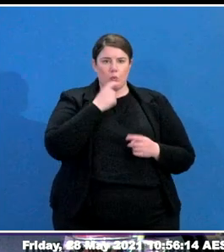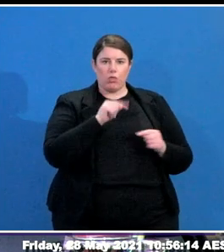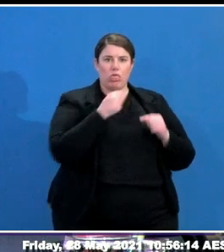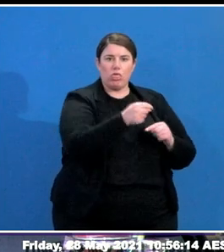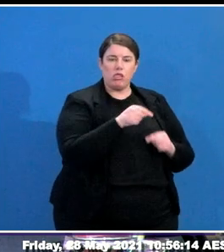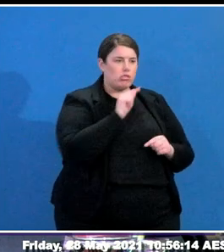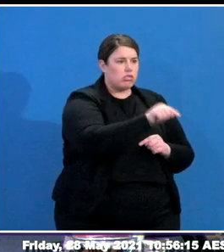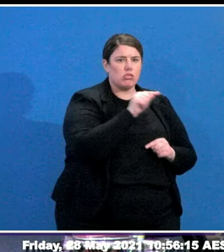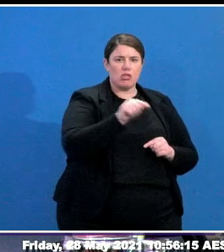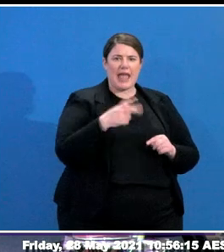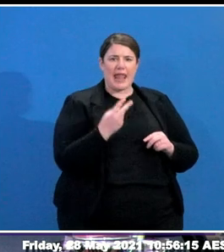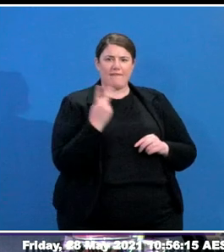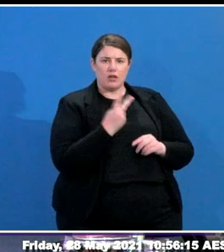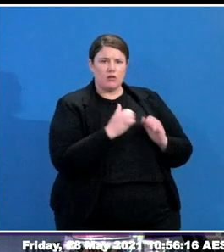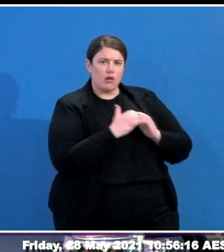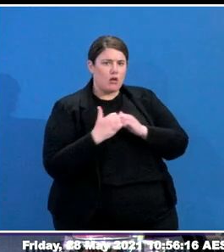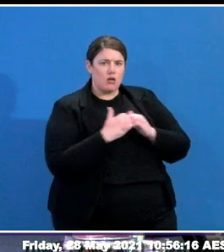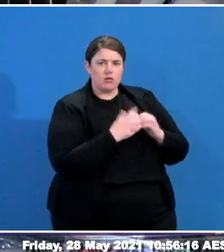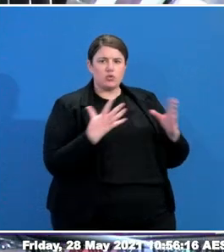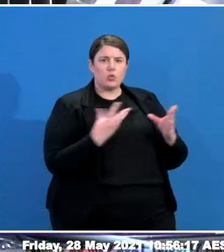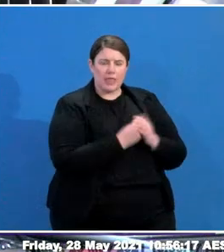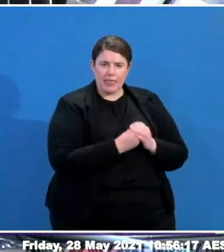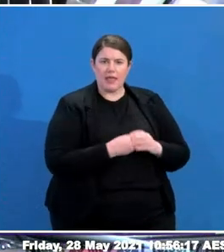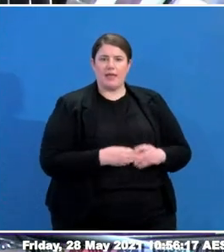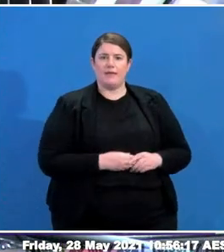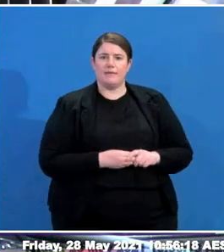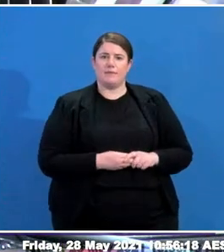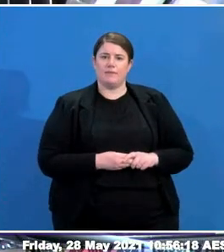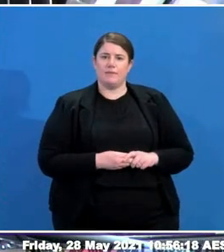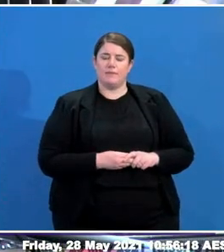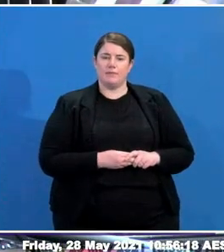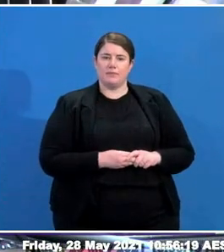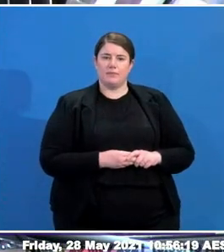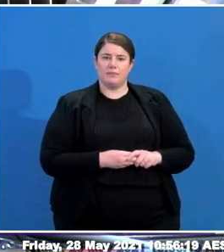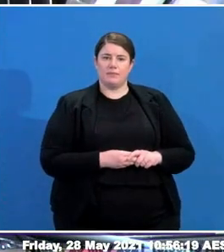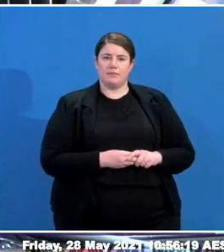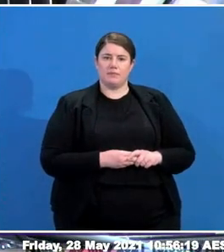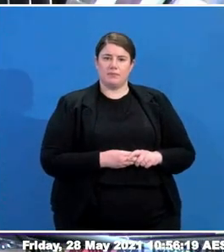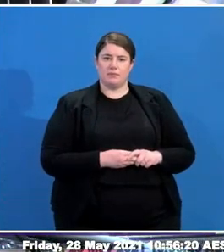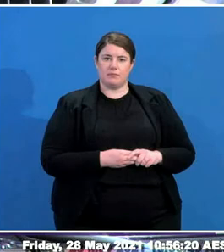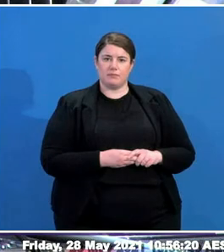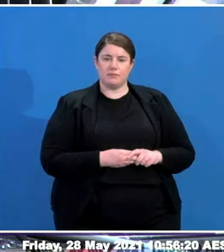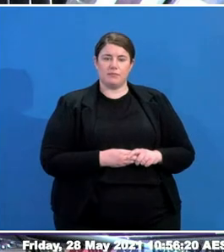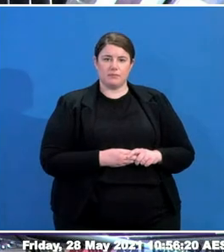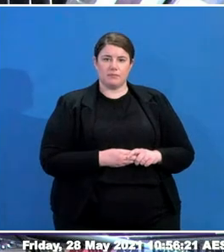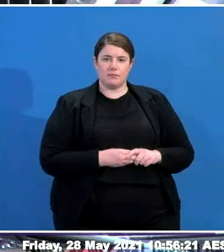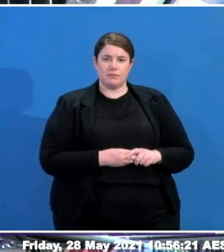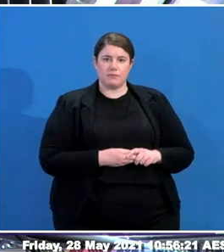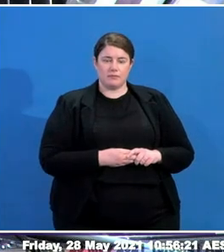where a staff member was being performance managed, Sunnyfield considers your assertions are without factual foundation.